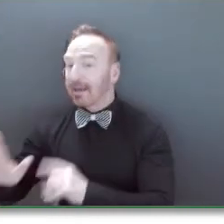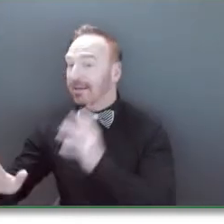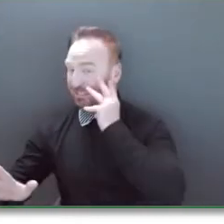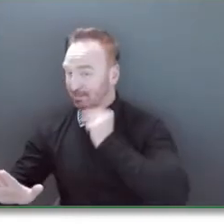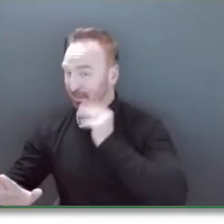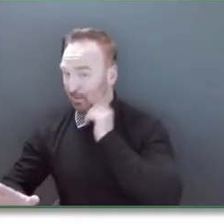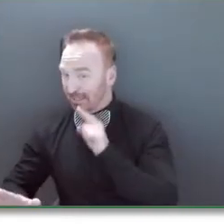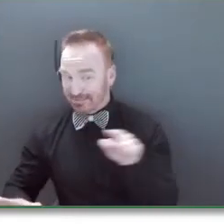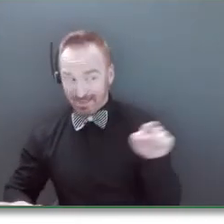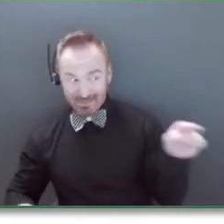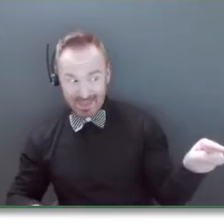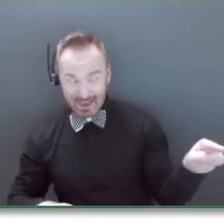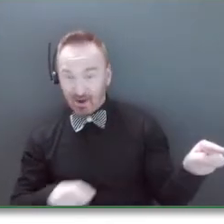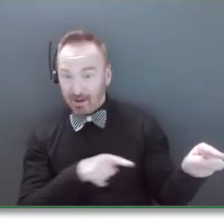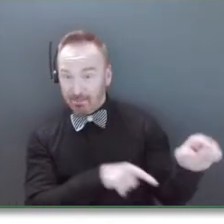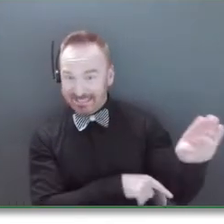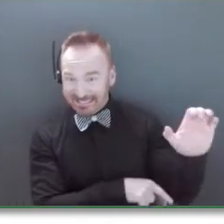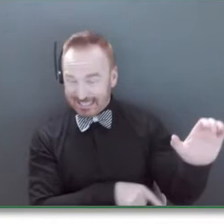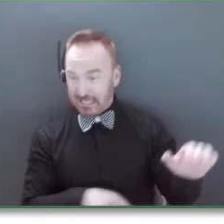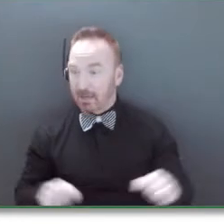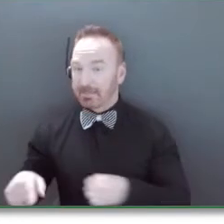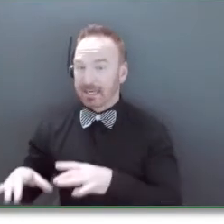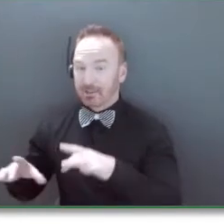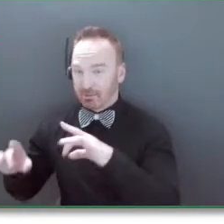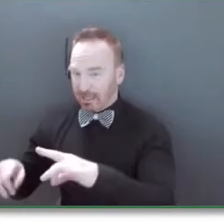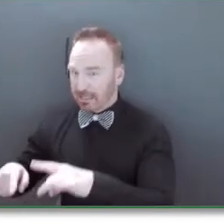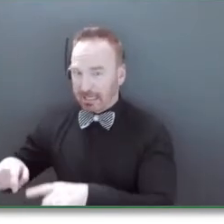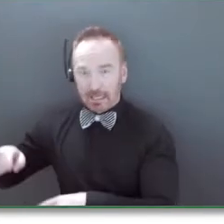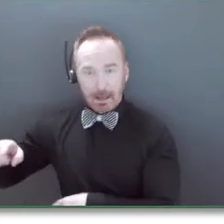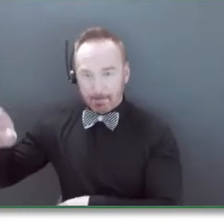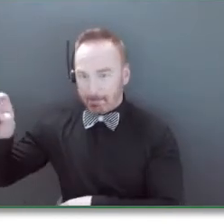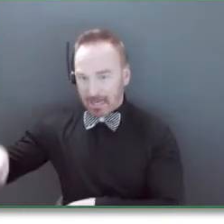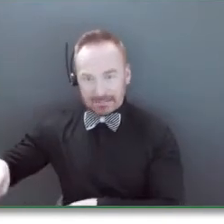in Australia and it caught the ear of a fellow named John Kenwright who was the